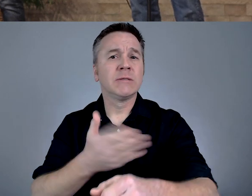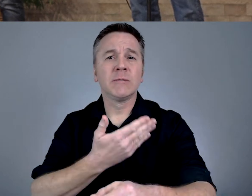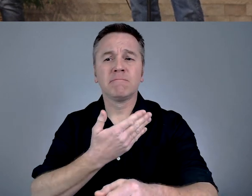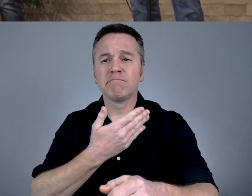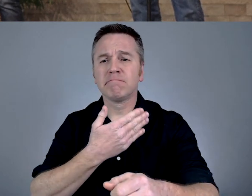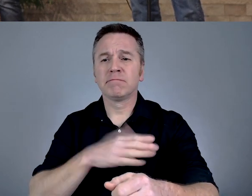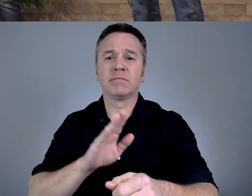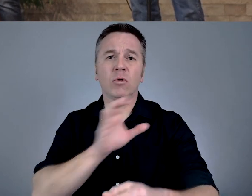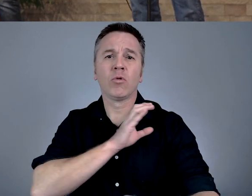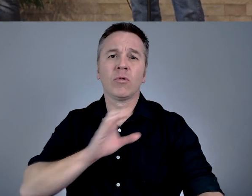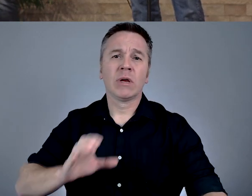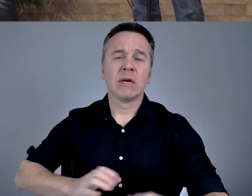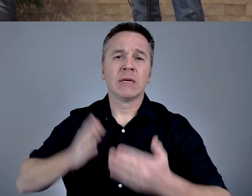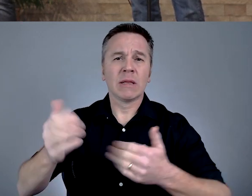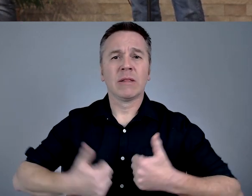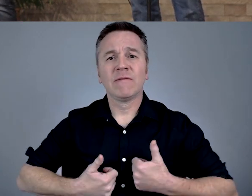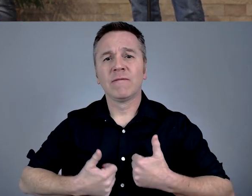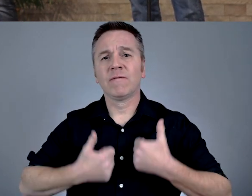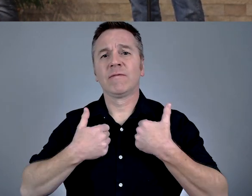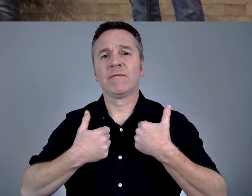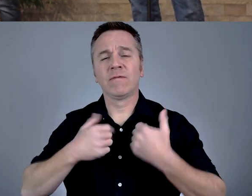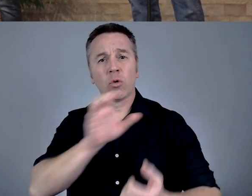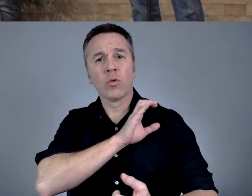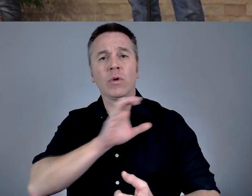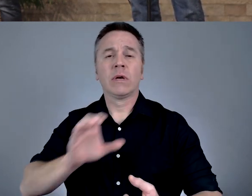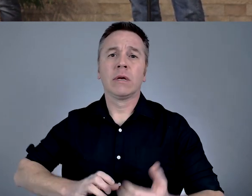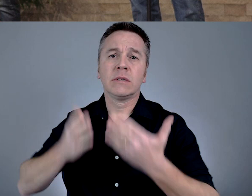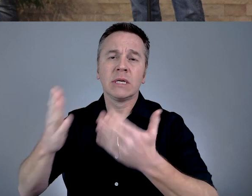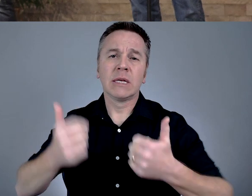"Christ, he lives; Christ, he lives!"